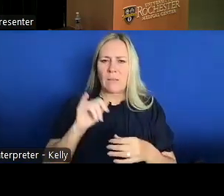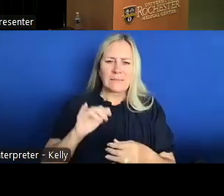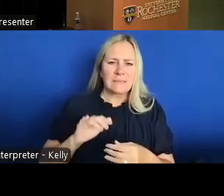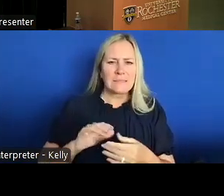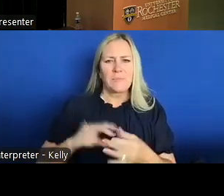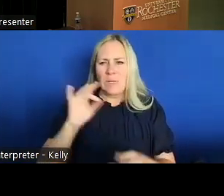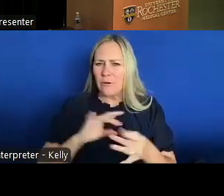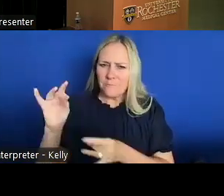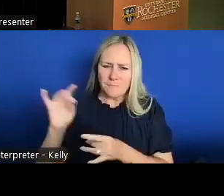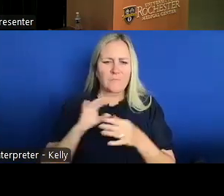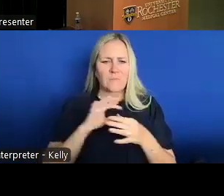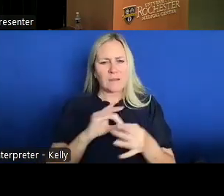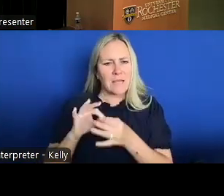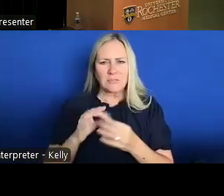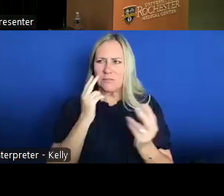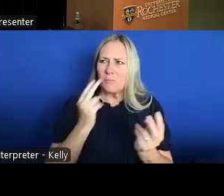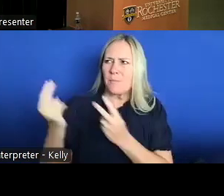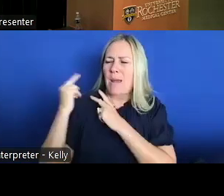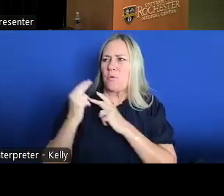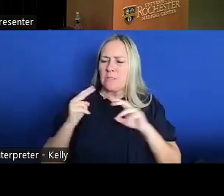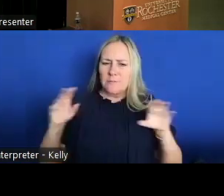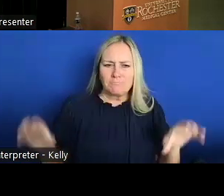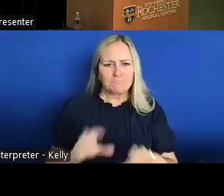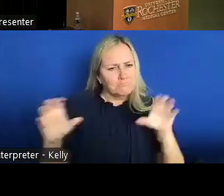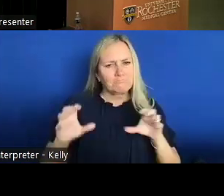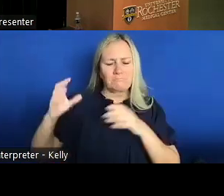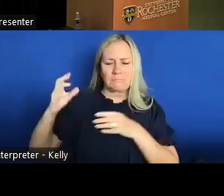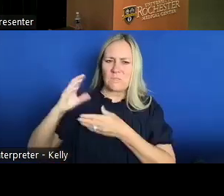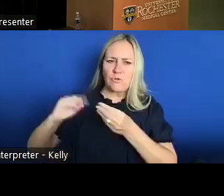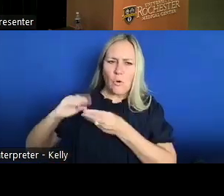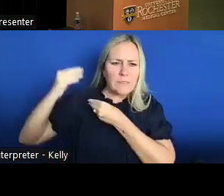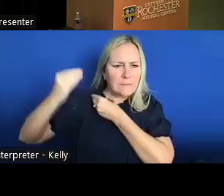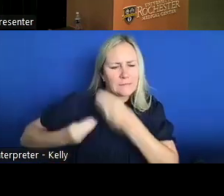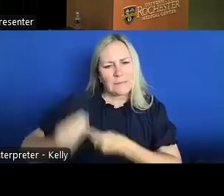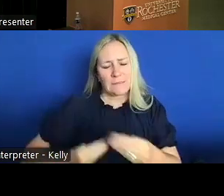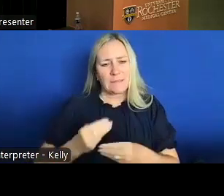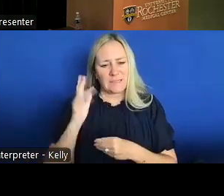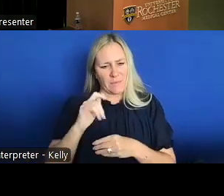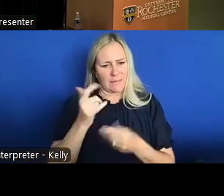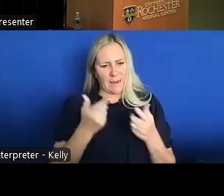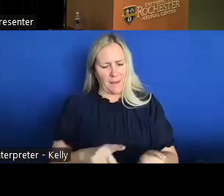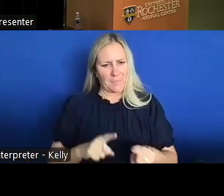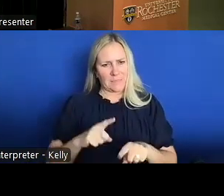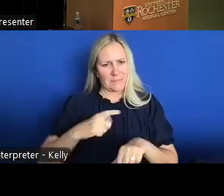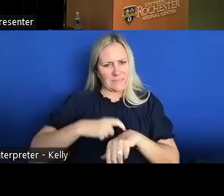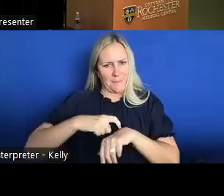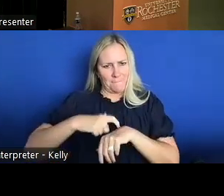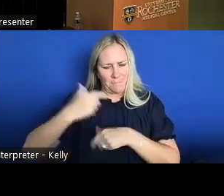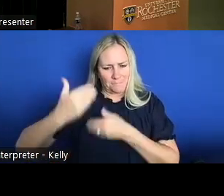deeds and Legacies um and that this is overtime that you carry those relationships forward you